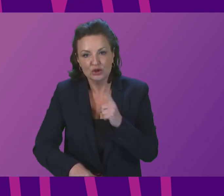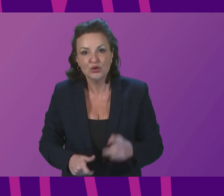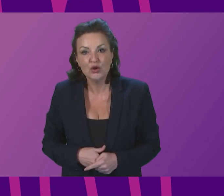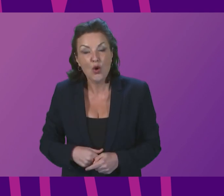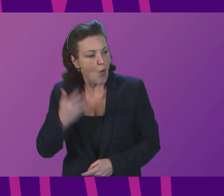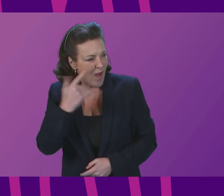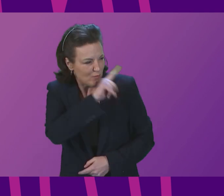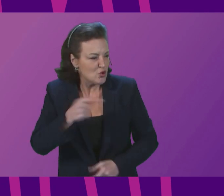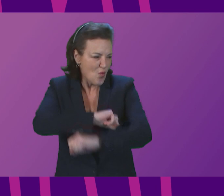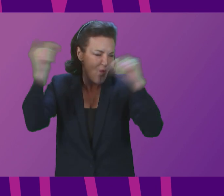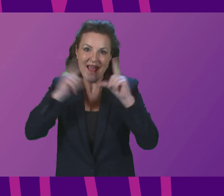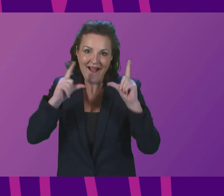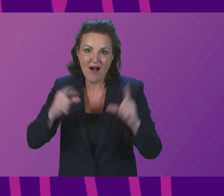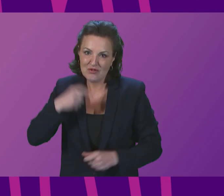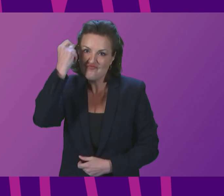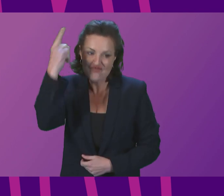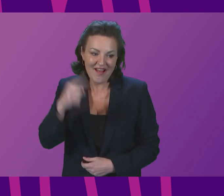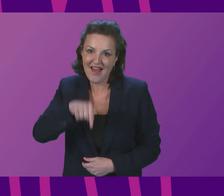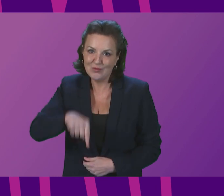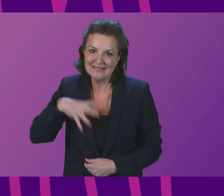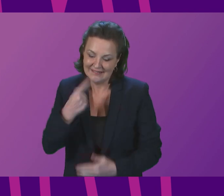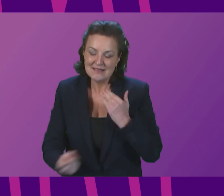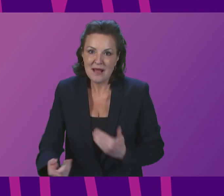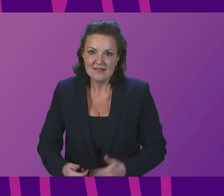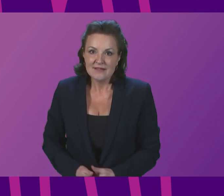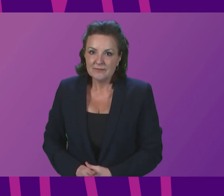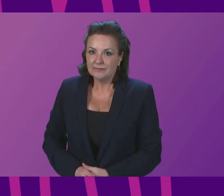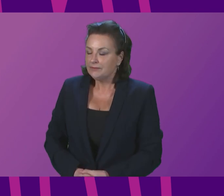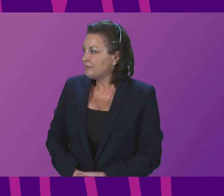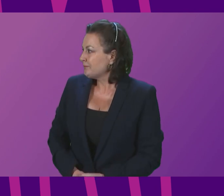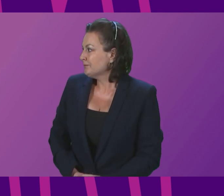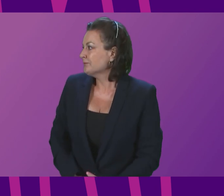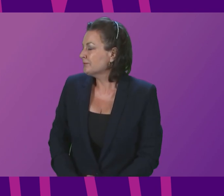When will he wake up and realise that?